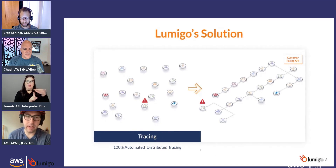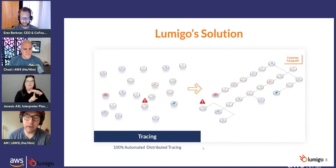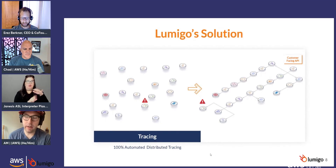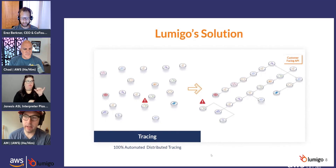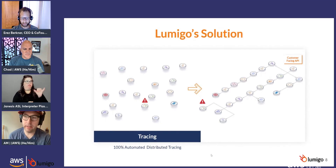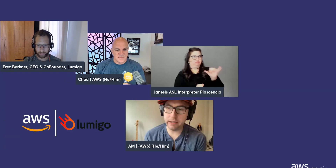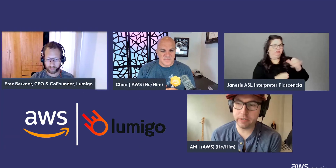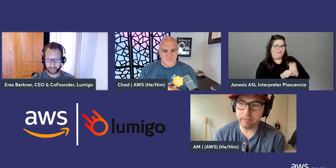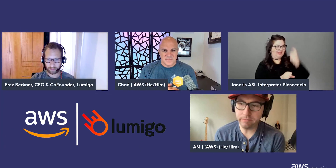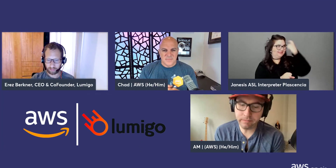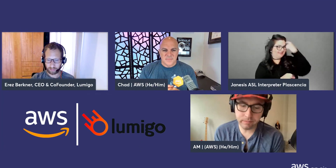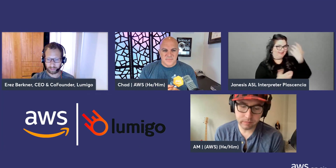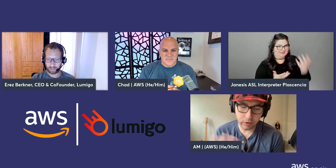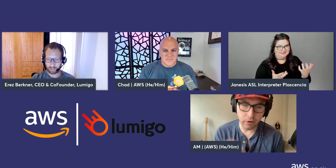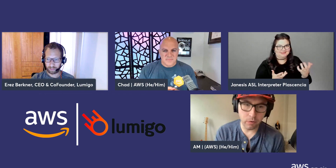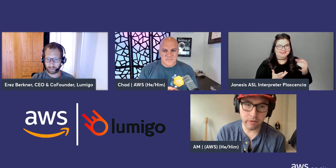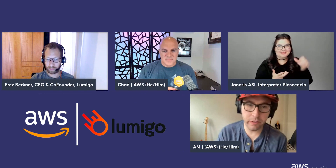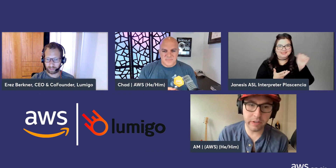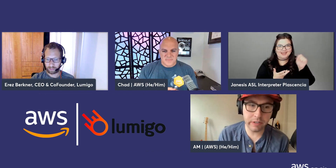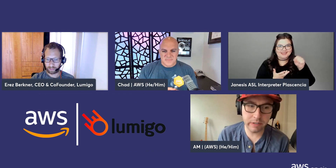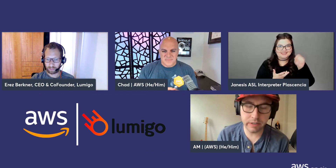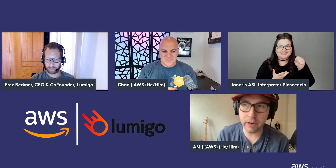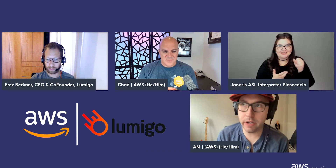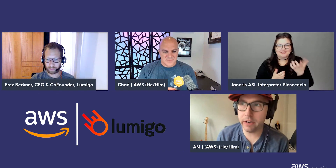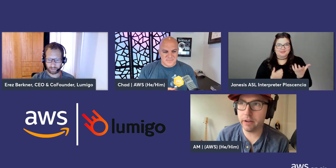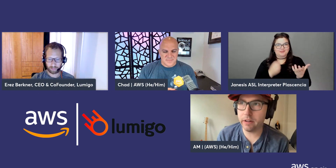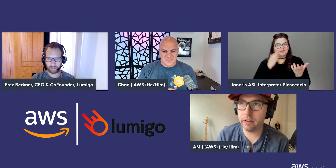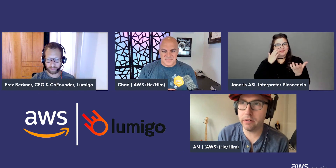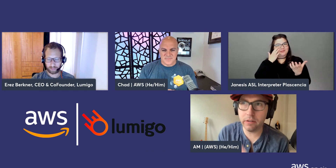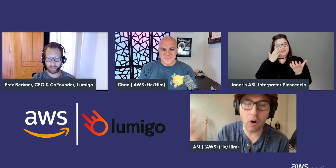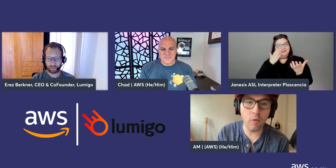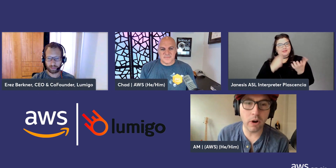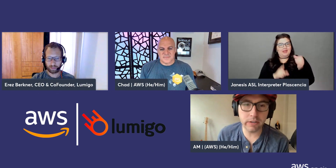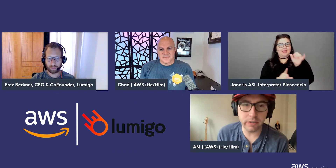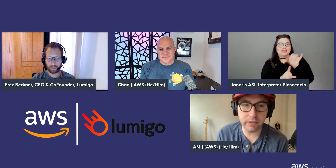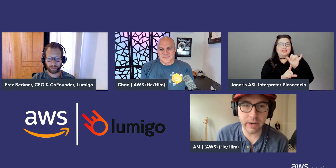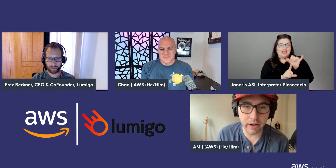I mean, that's one of it's hallmarks, I'll say,